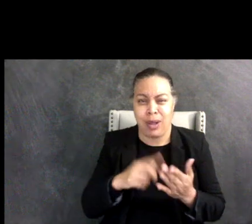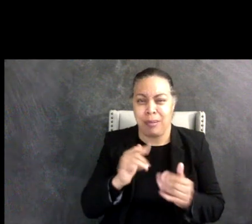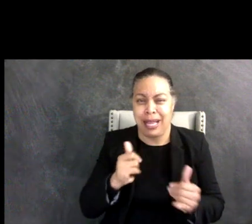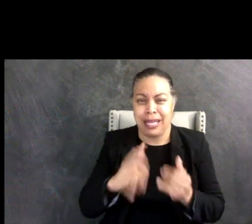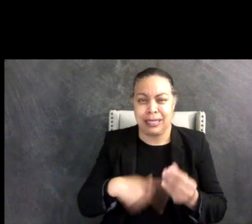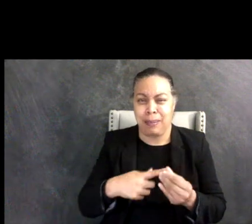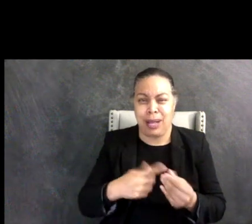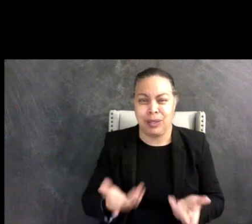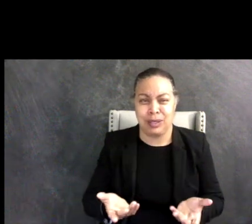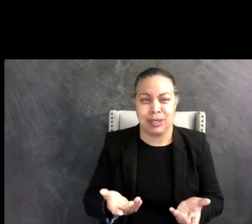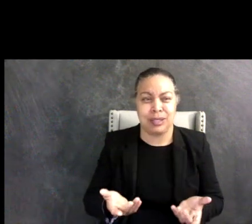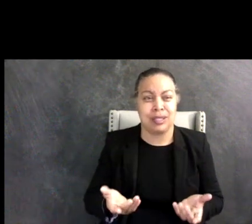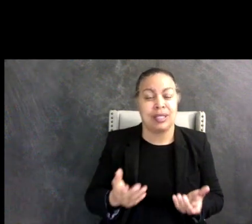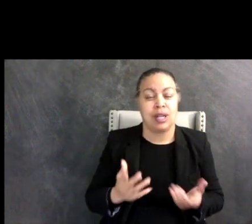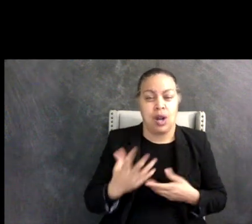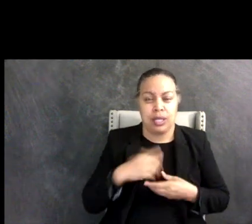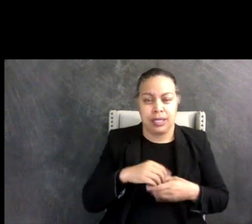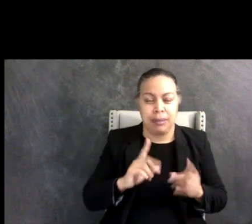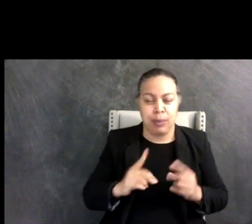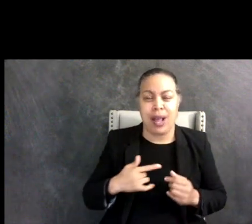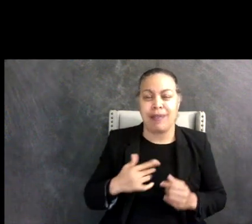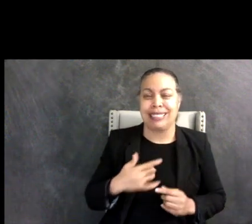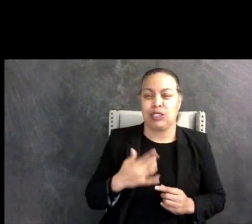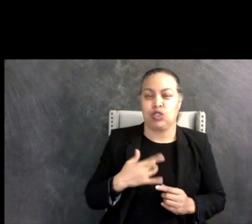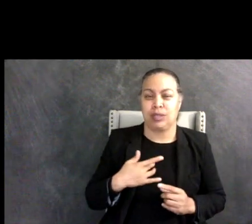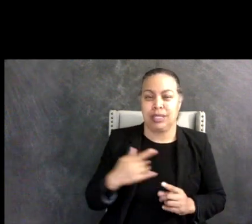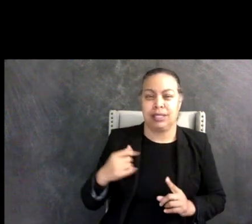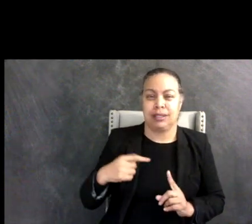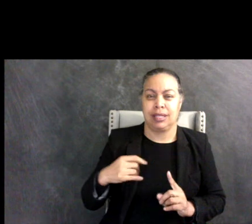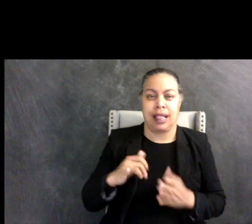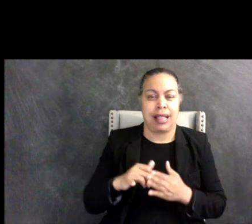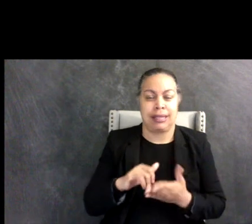Autistic people experience a lot of sensory input which is almost impossible to shut off.